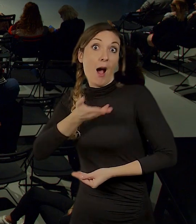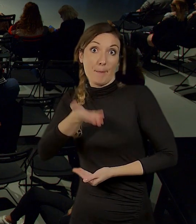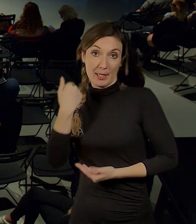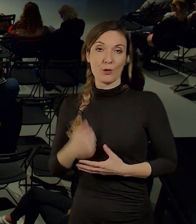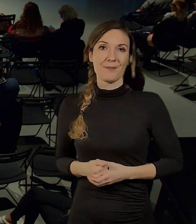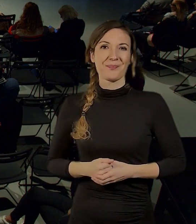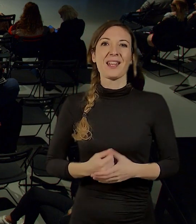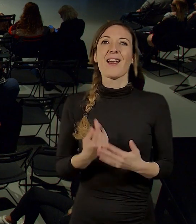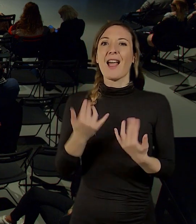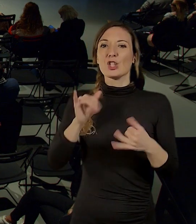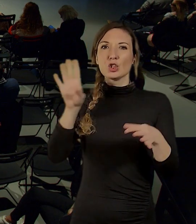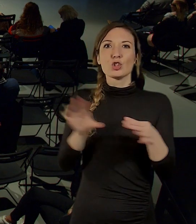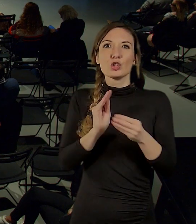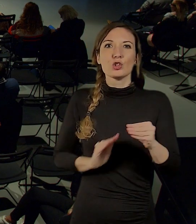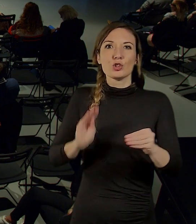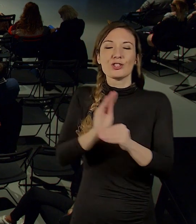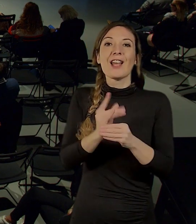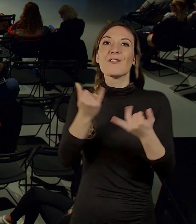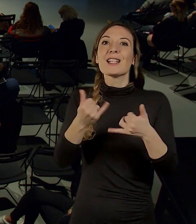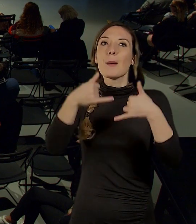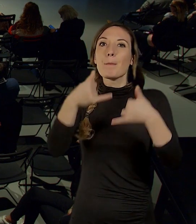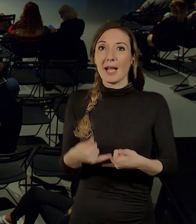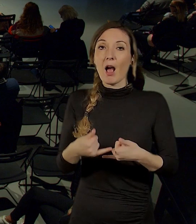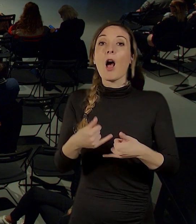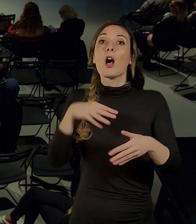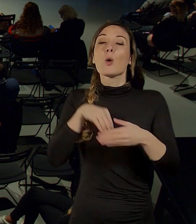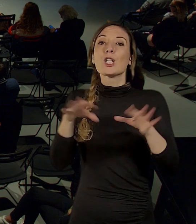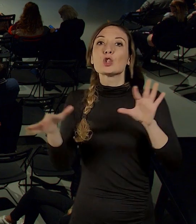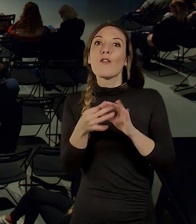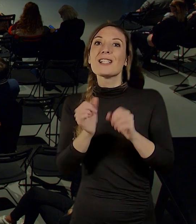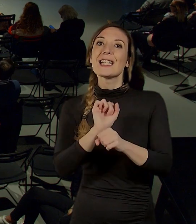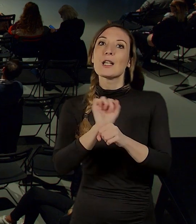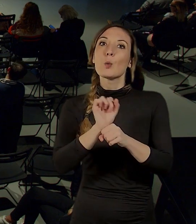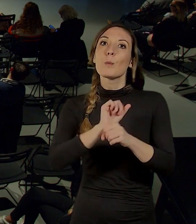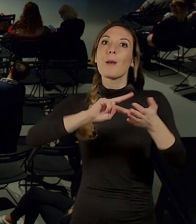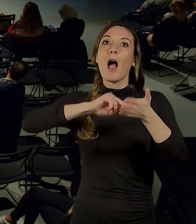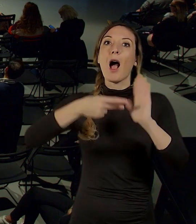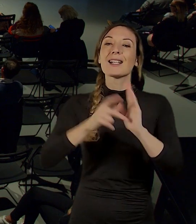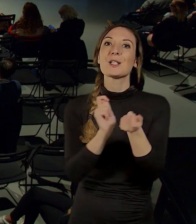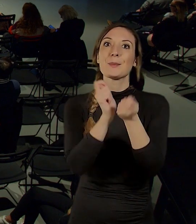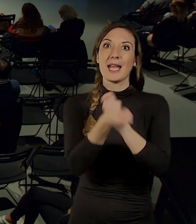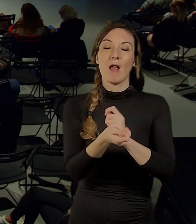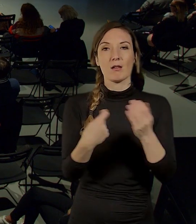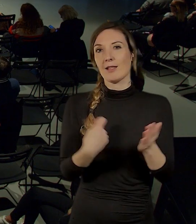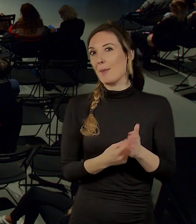the land owner's request, the contributions are then fully reflected there.